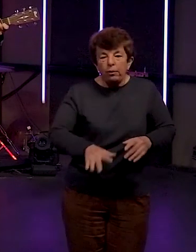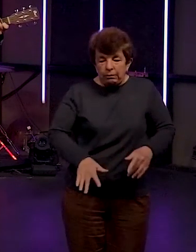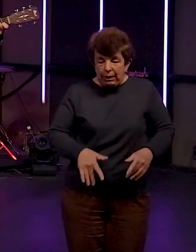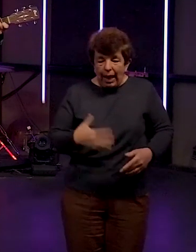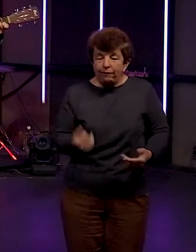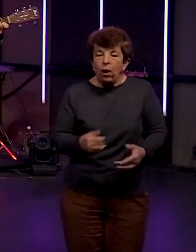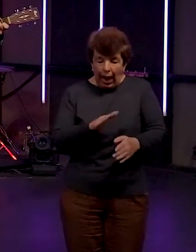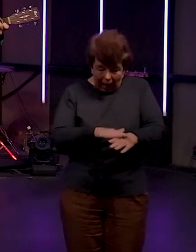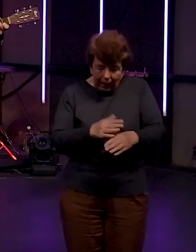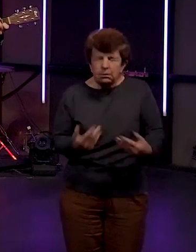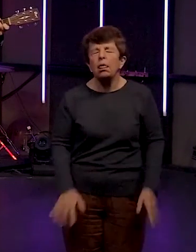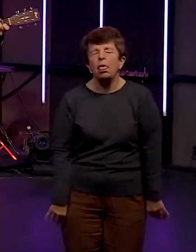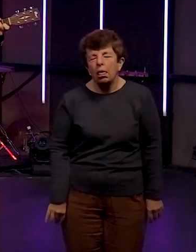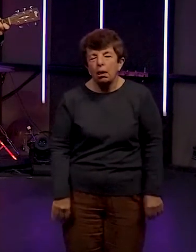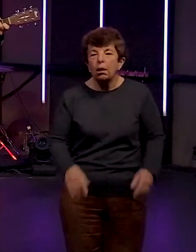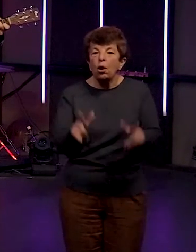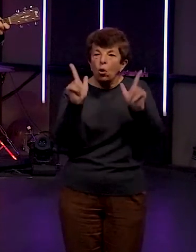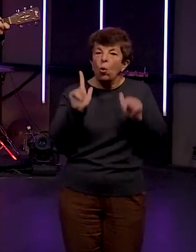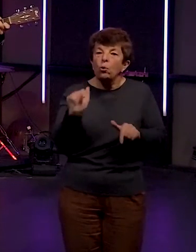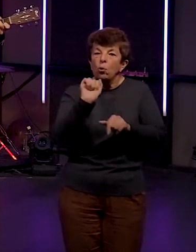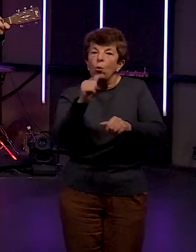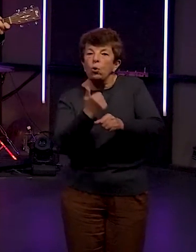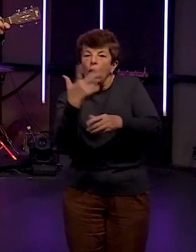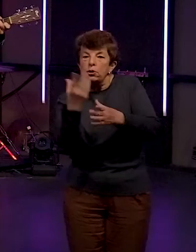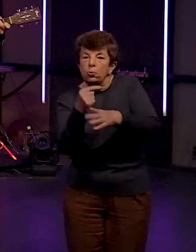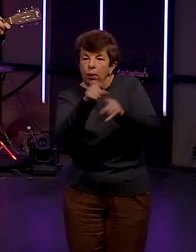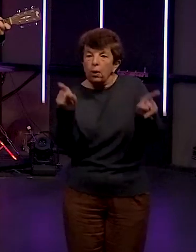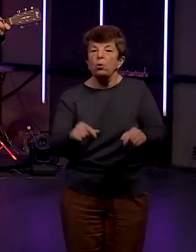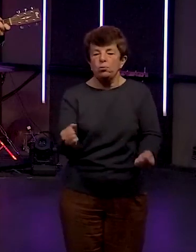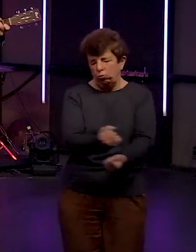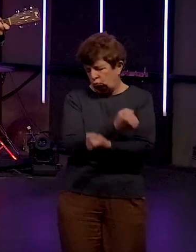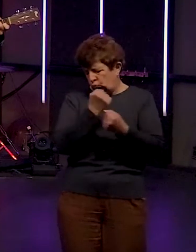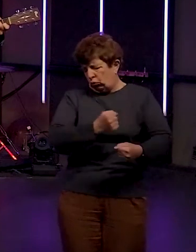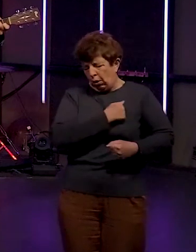The Lord your God is with you, the Mighty Warrior who saves.